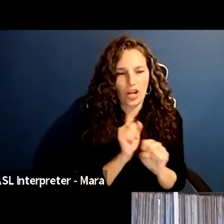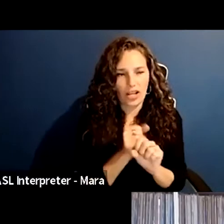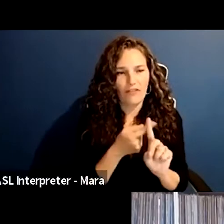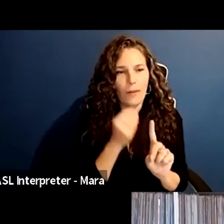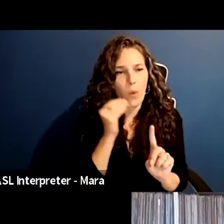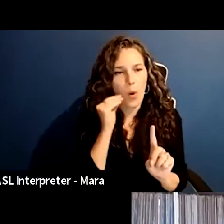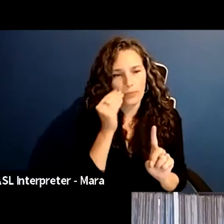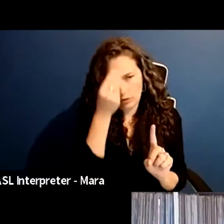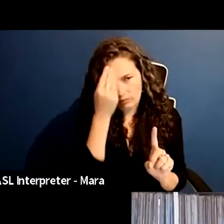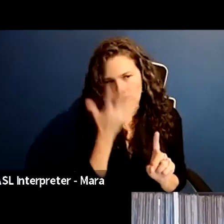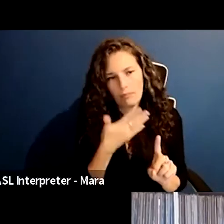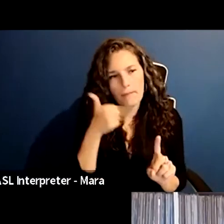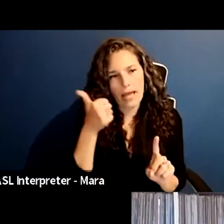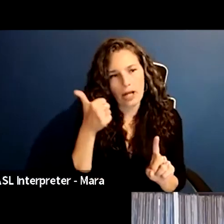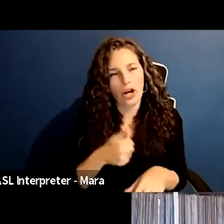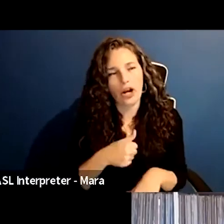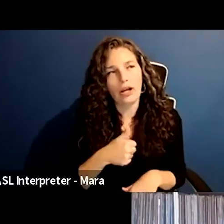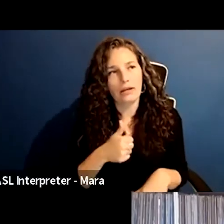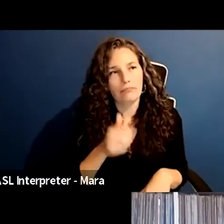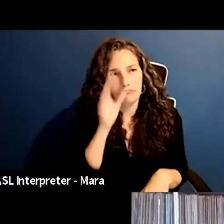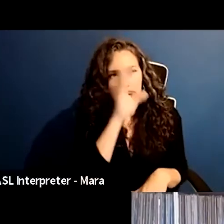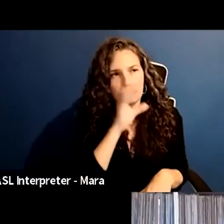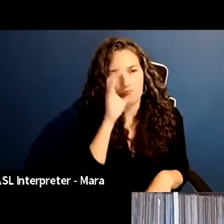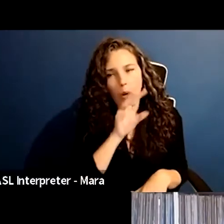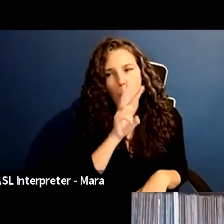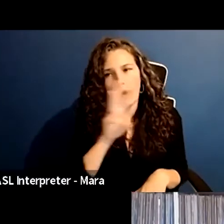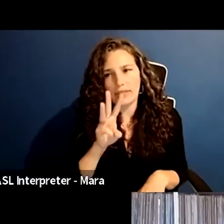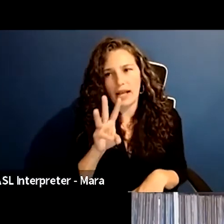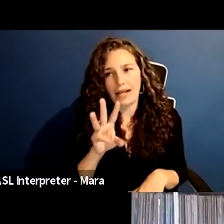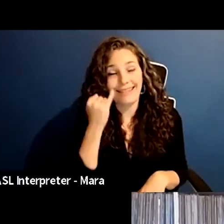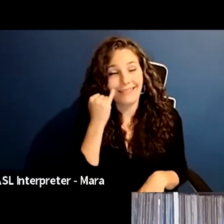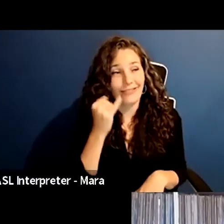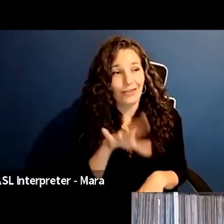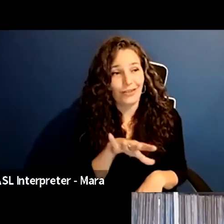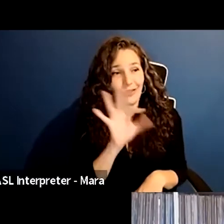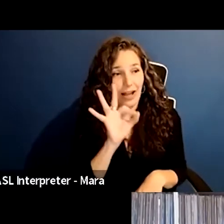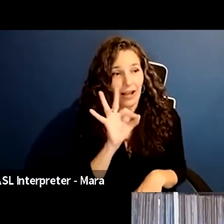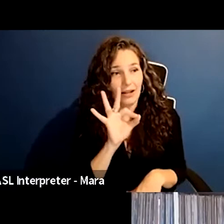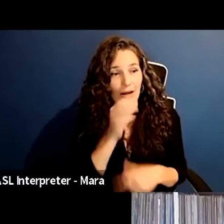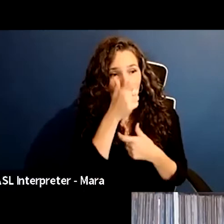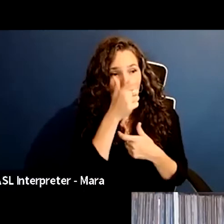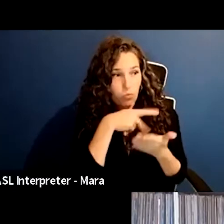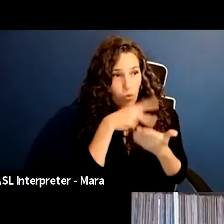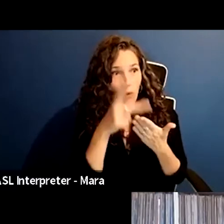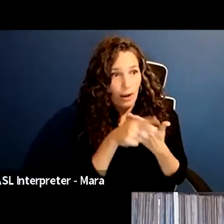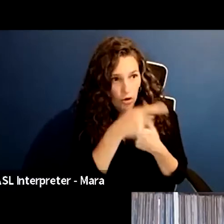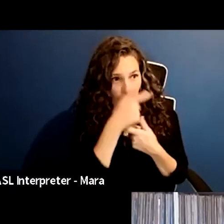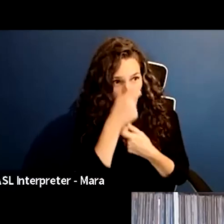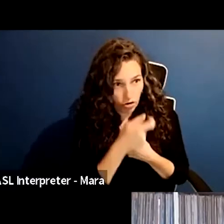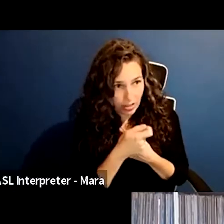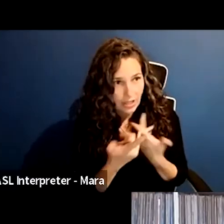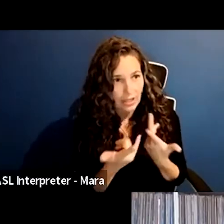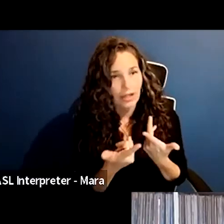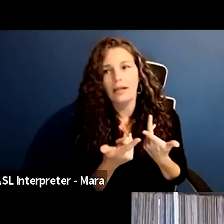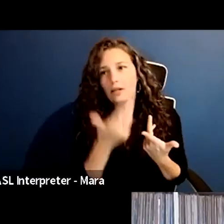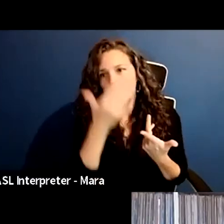They go on the website and they're interested in a particular program. There are so many programs, and they all have different eligibility requirements,